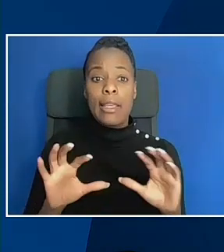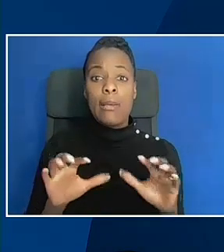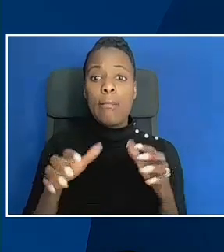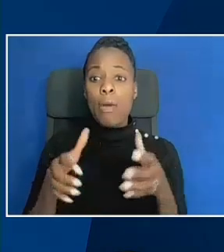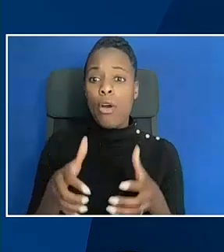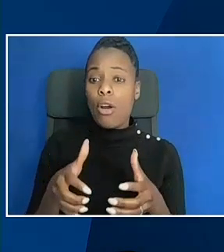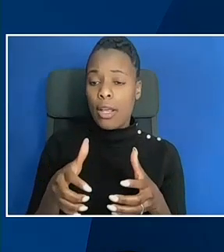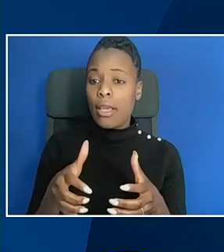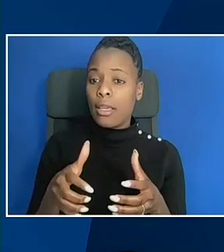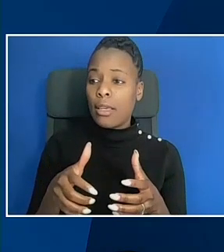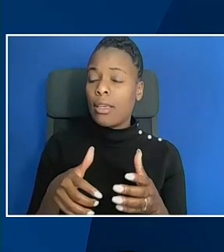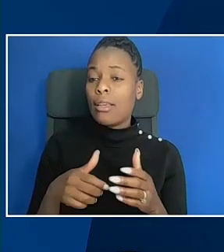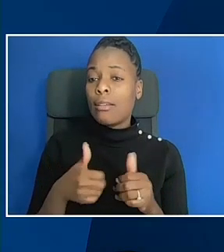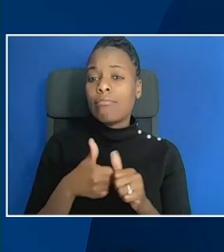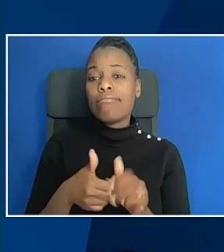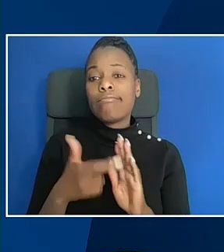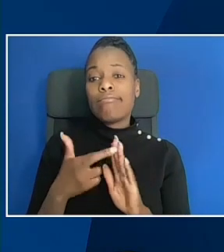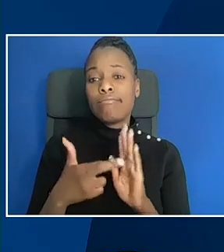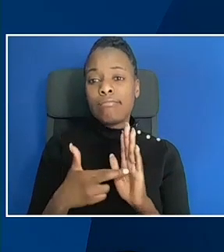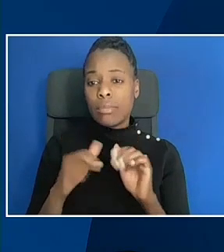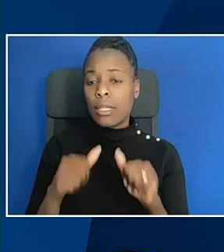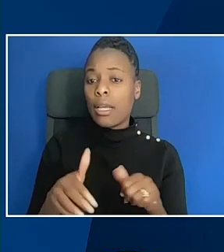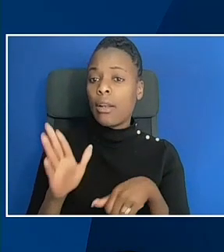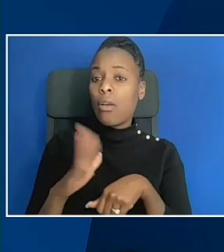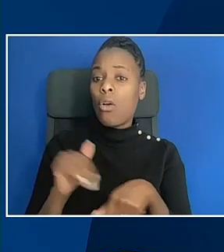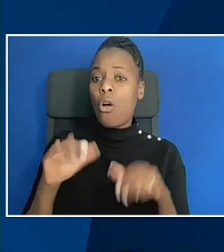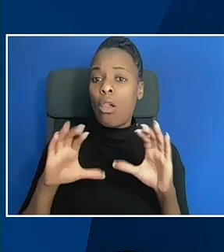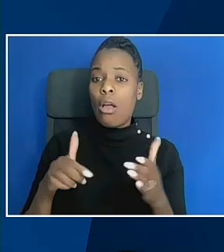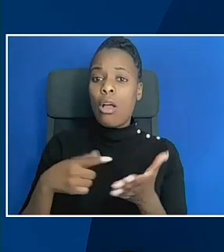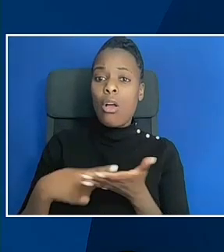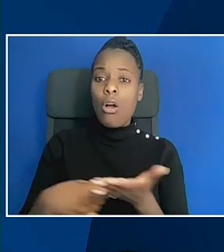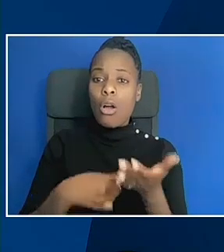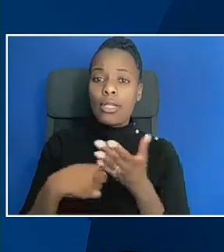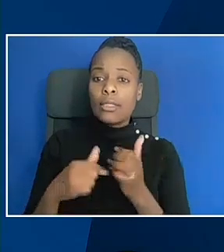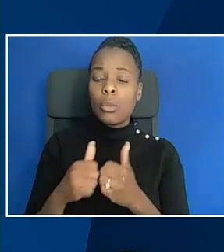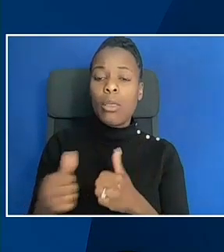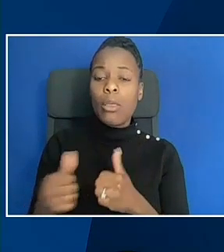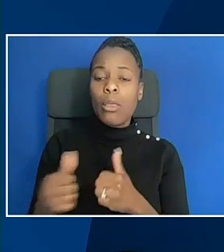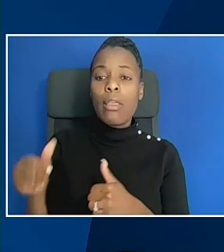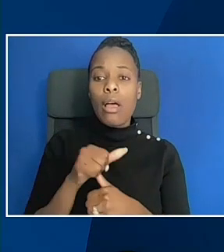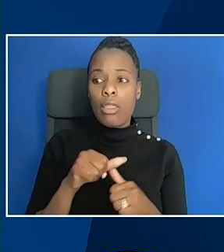is allowed to call a caucus with other constituency groups and or the Department.